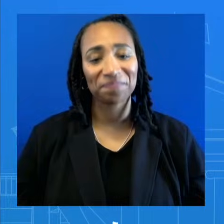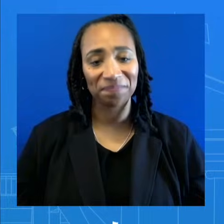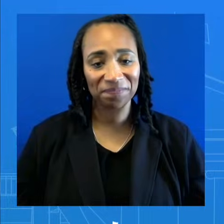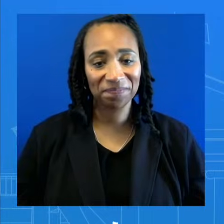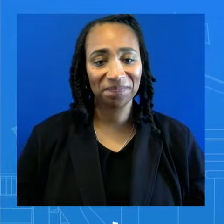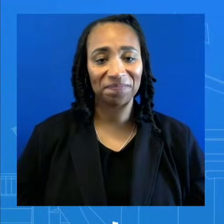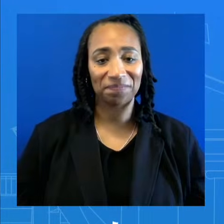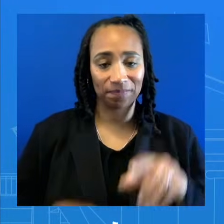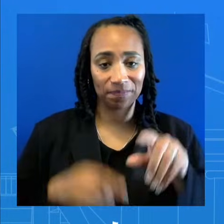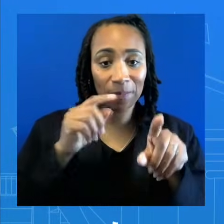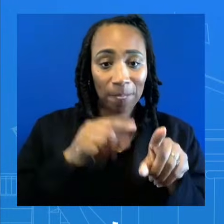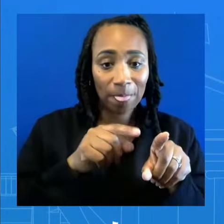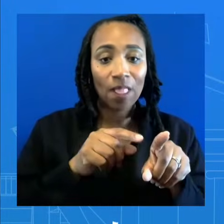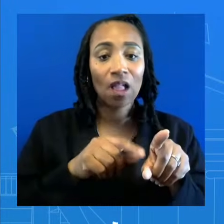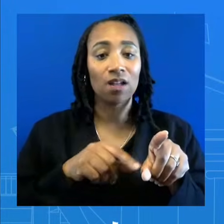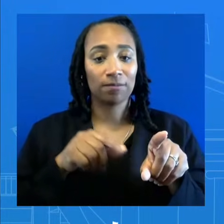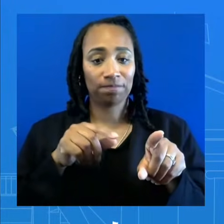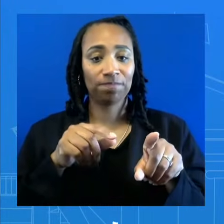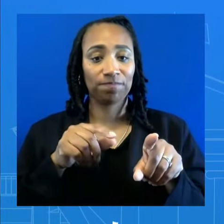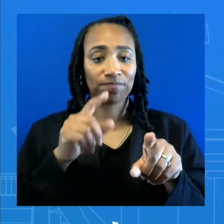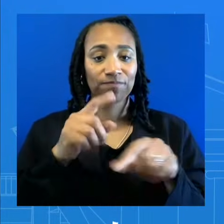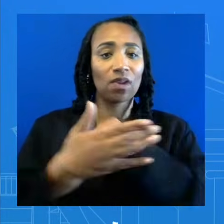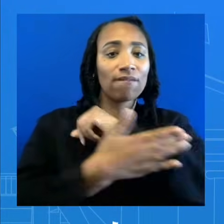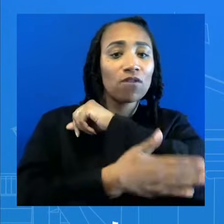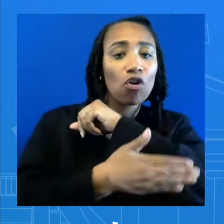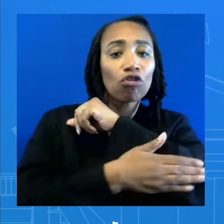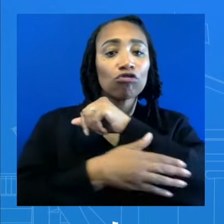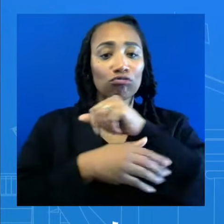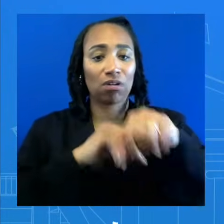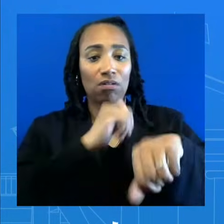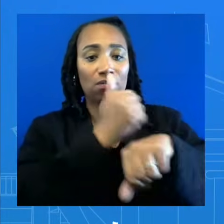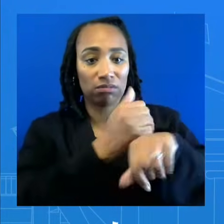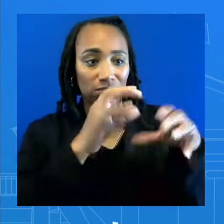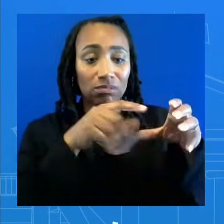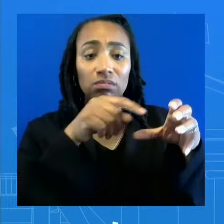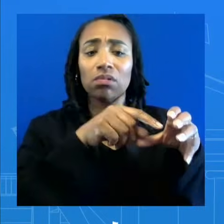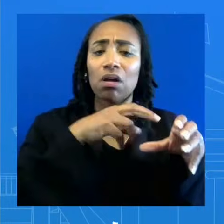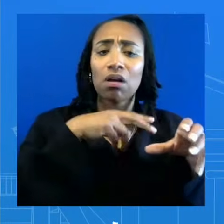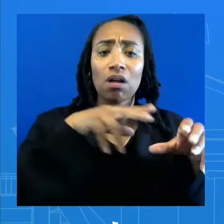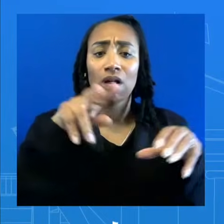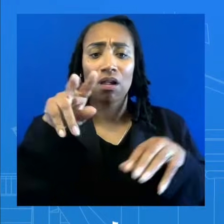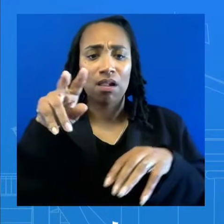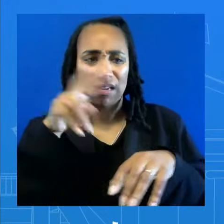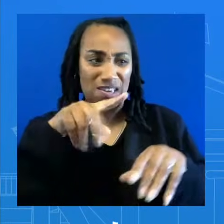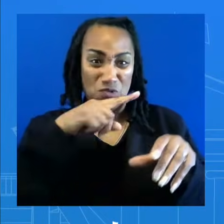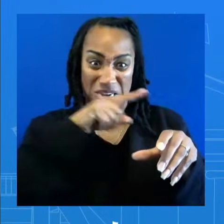And, importantly, there are no reported or confirmed drone sightings in any restricted airspace.